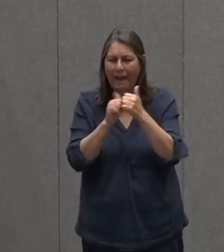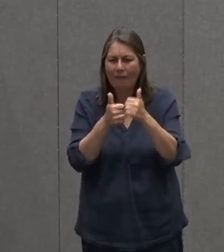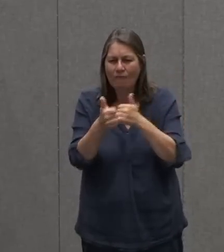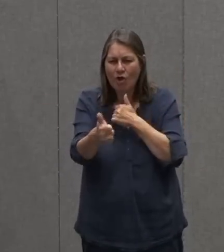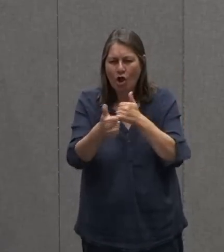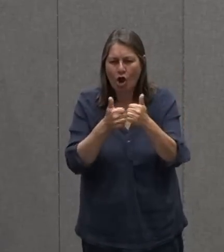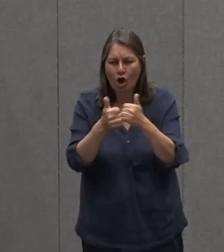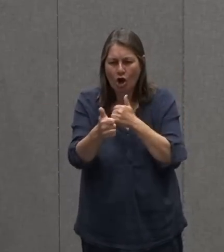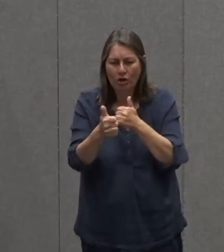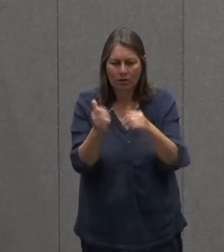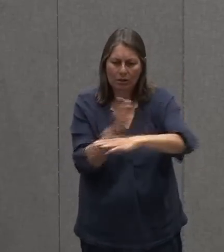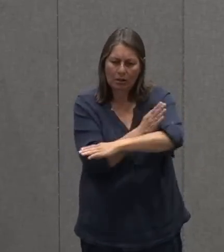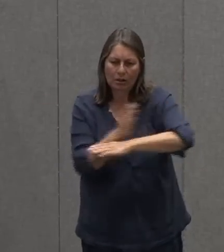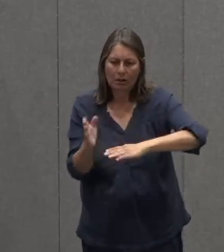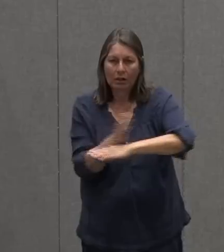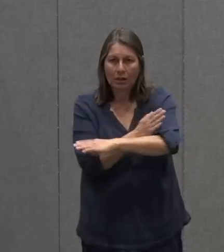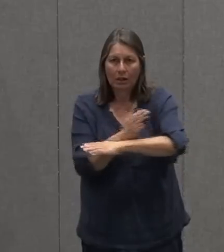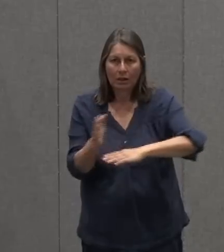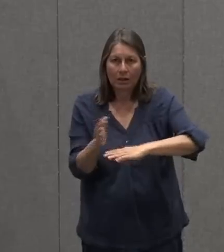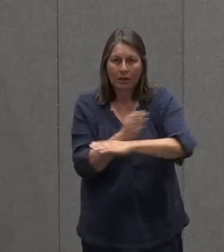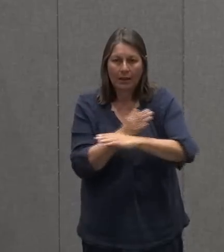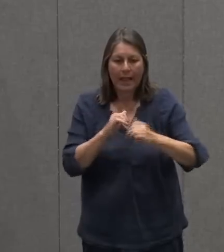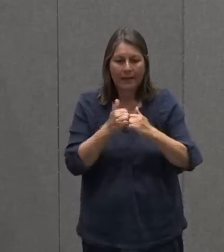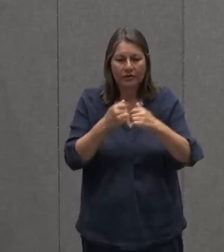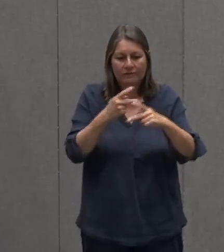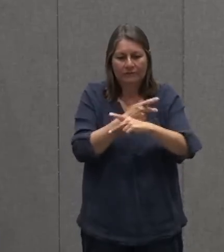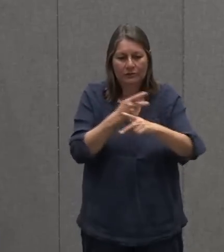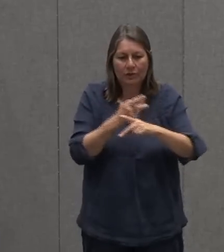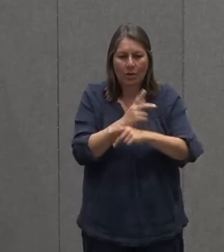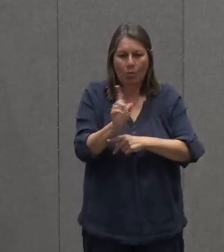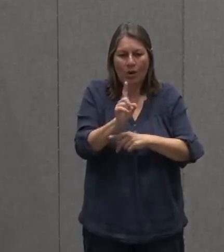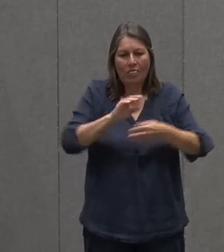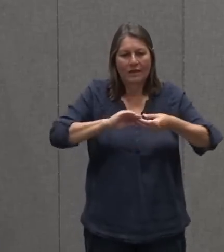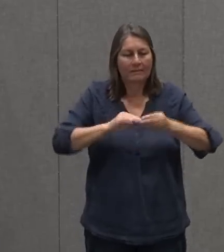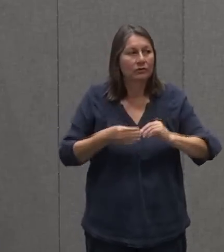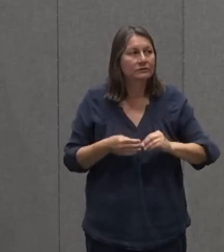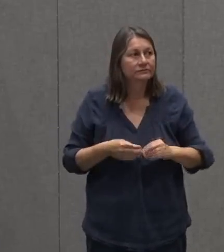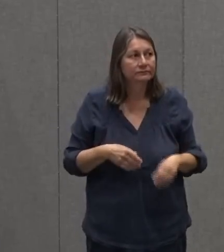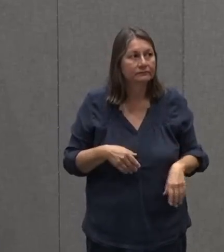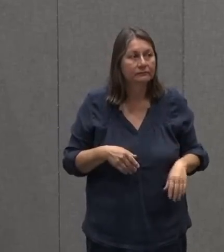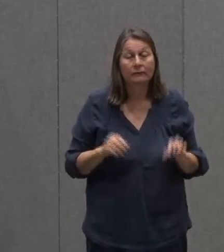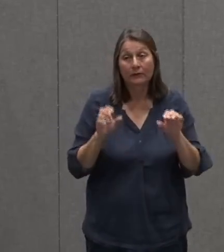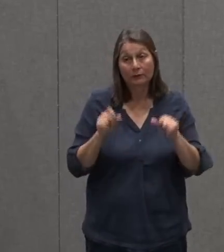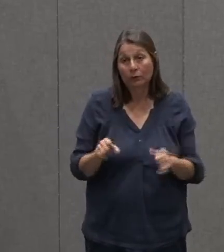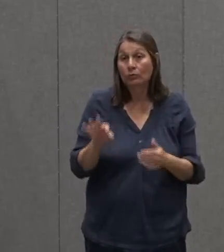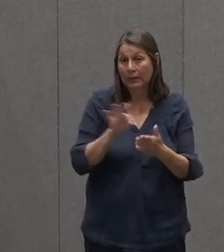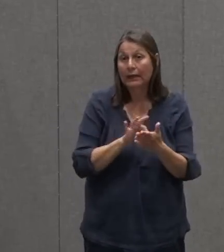How could I figure out where that number is gonna be? I could count by ones, right?